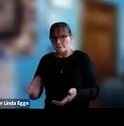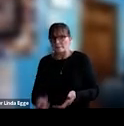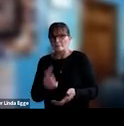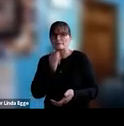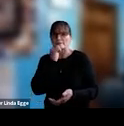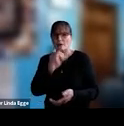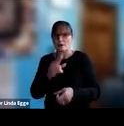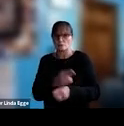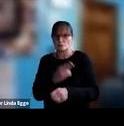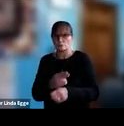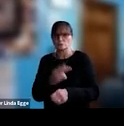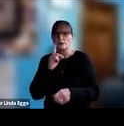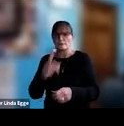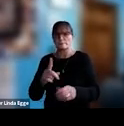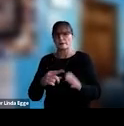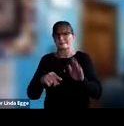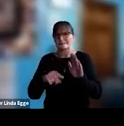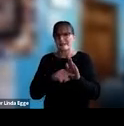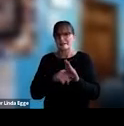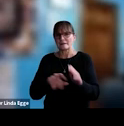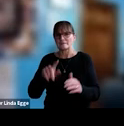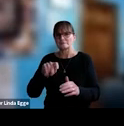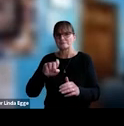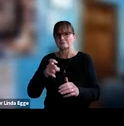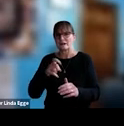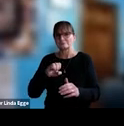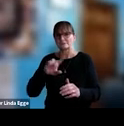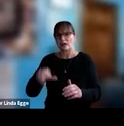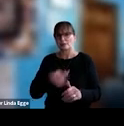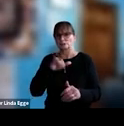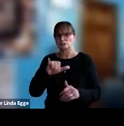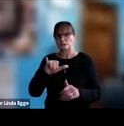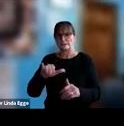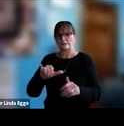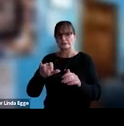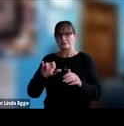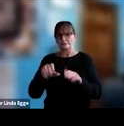by citing negative toxicology screens. And it doesn't have to necessarily be